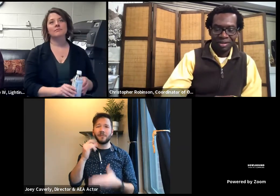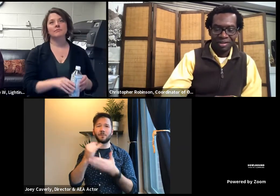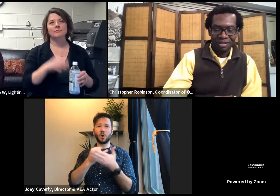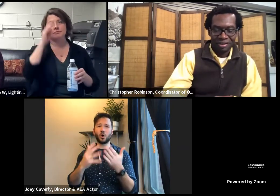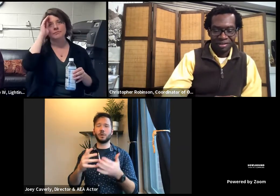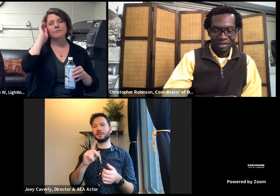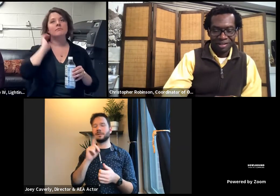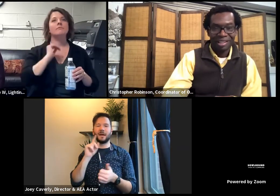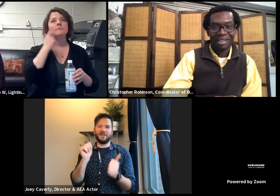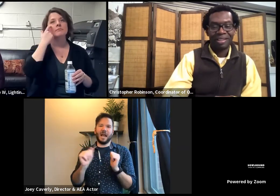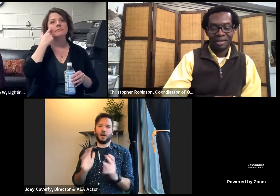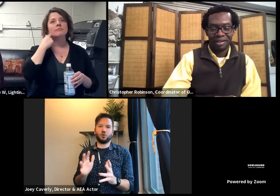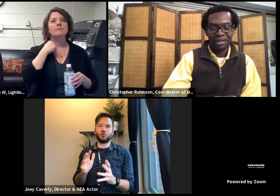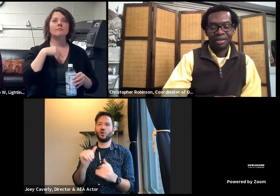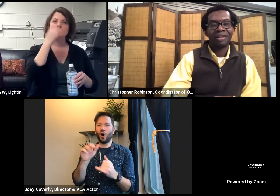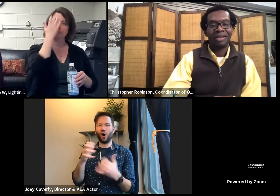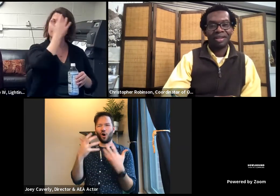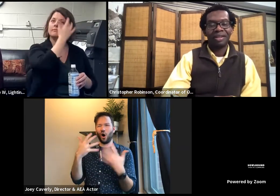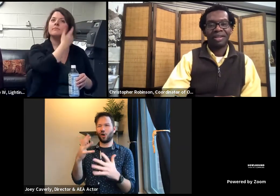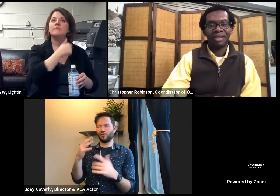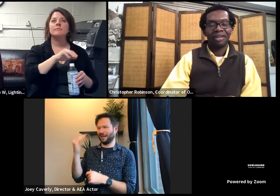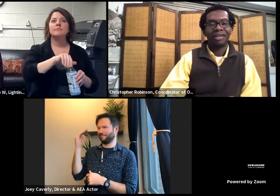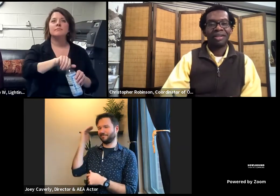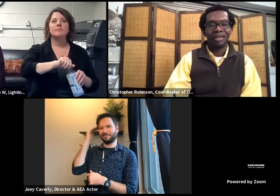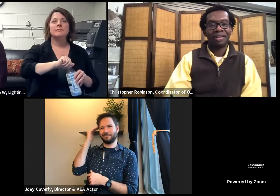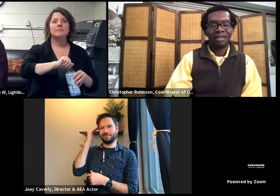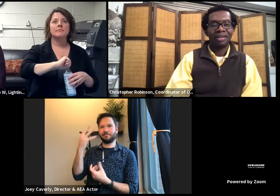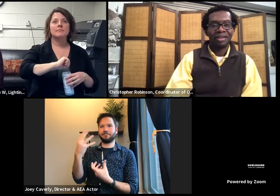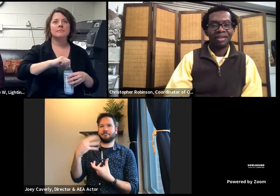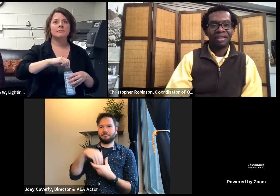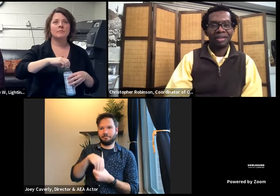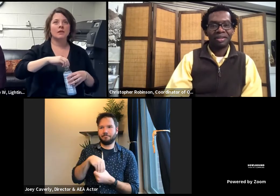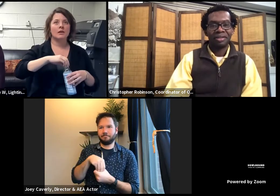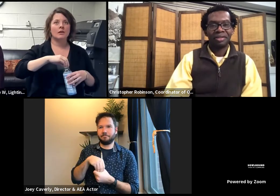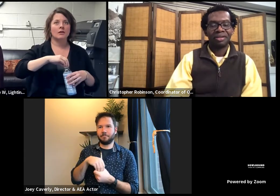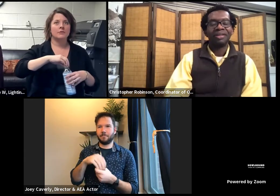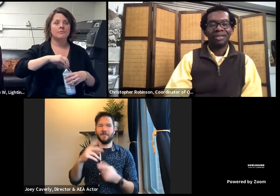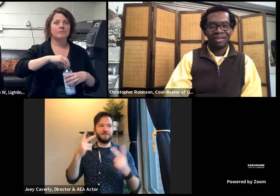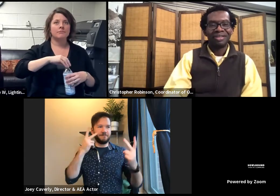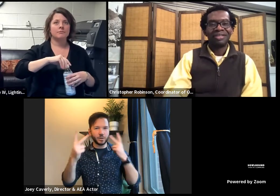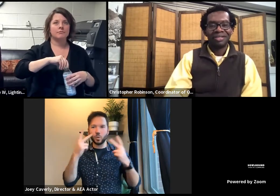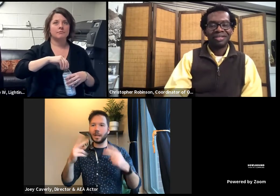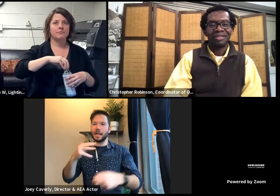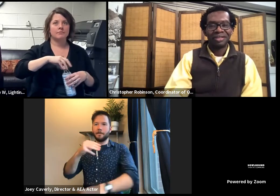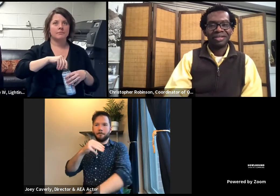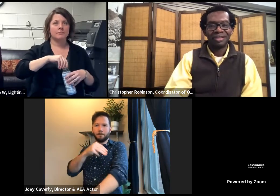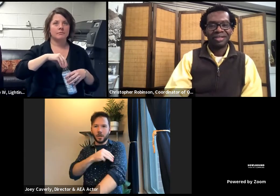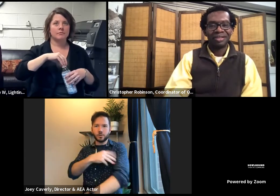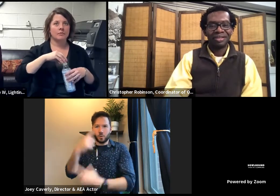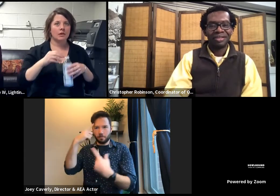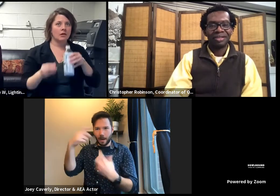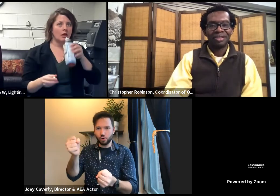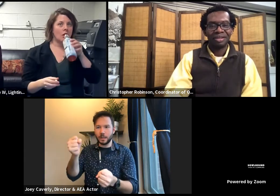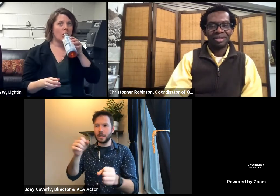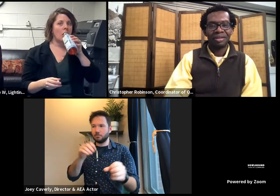of one, two, three, four. Okay, let's go back and do that again. One, two, three, four. When you're working with deaf artists,